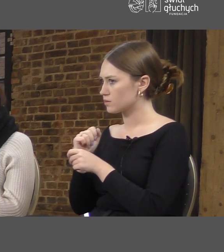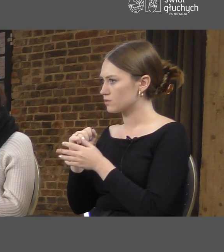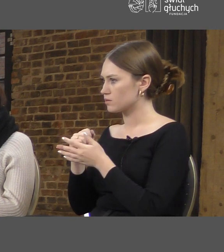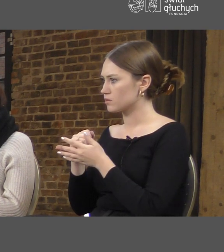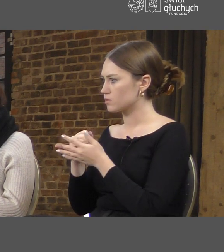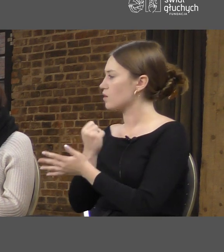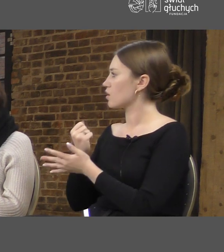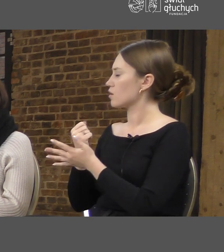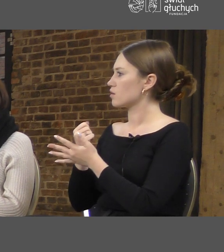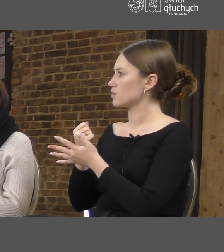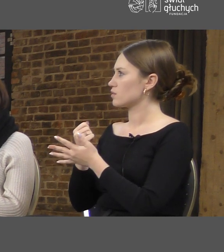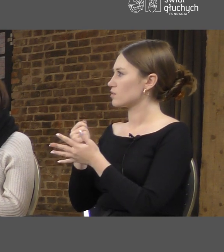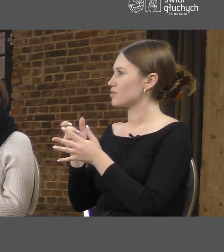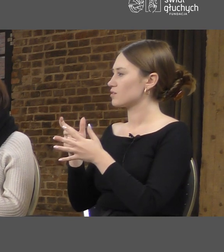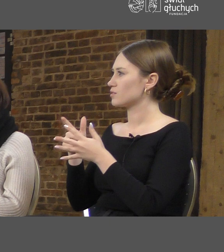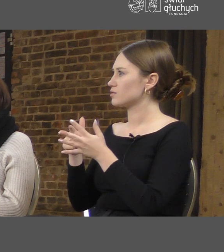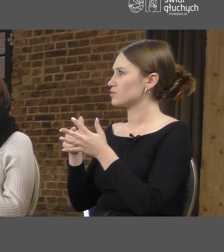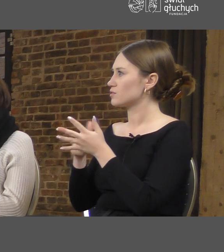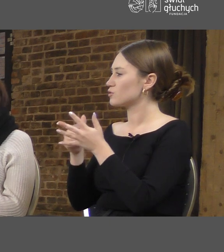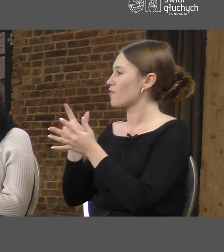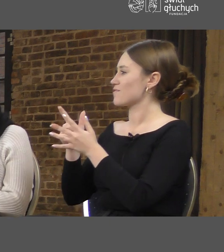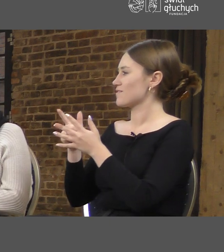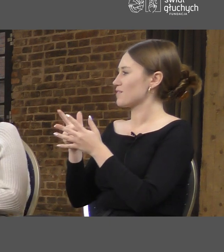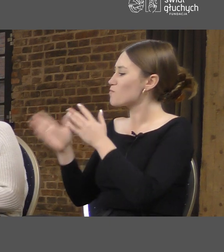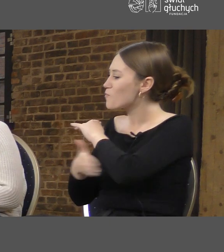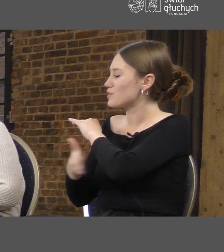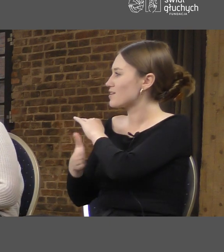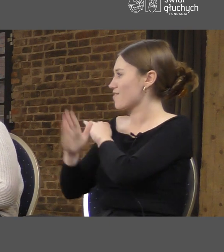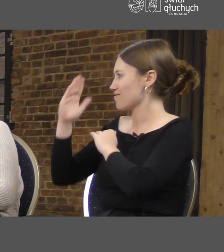Not even that advanced, but at least the basics,